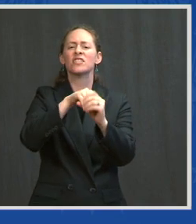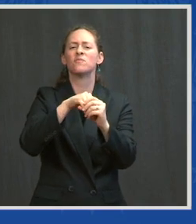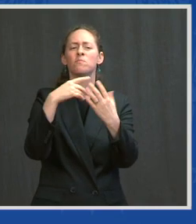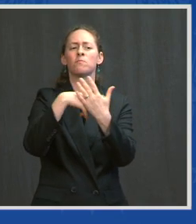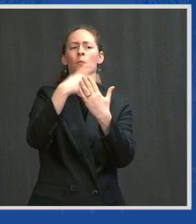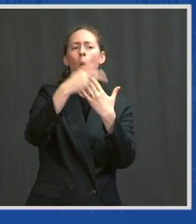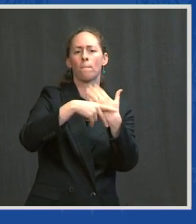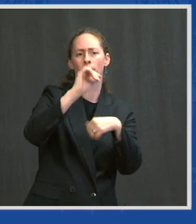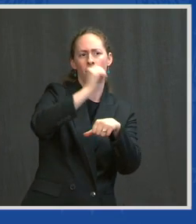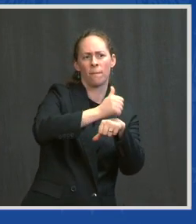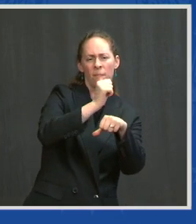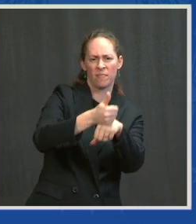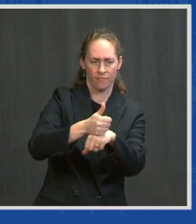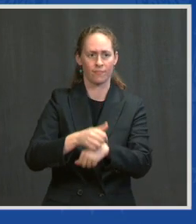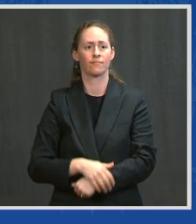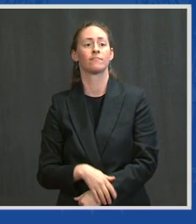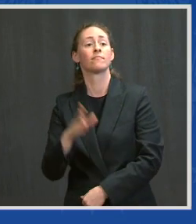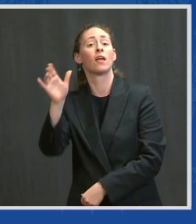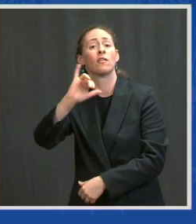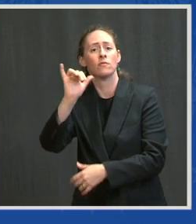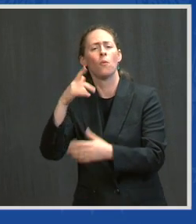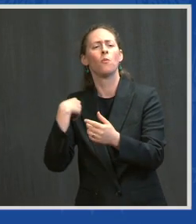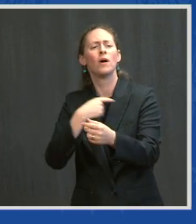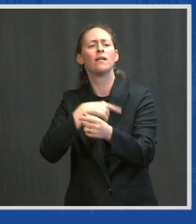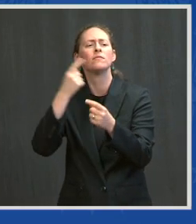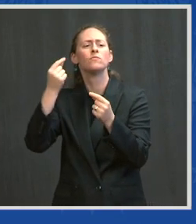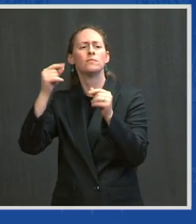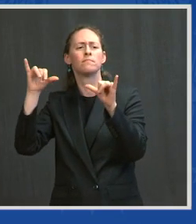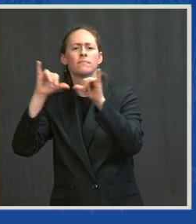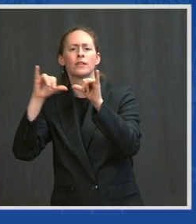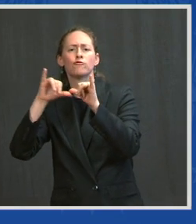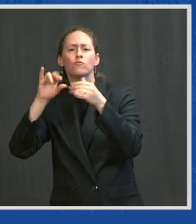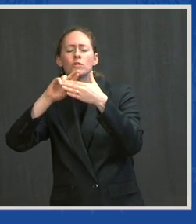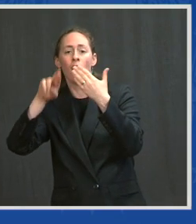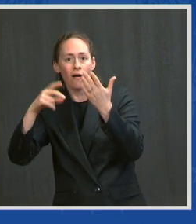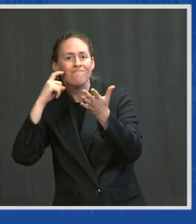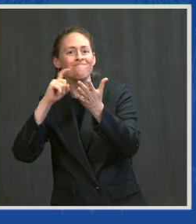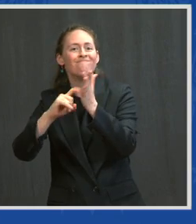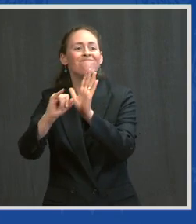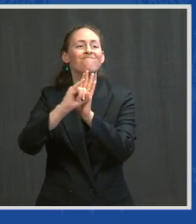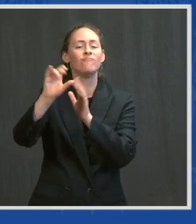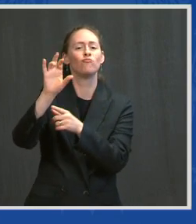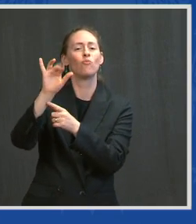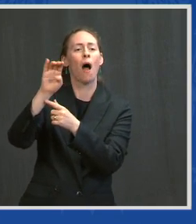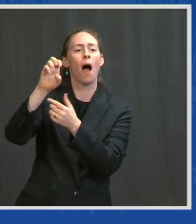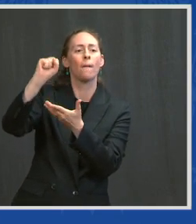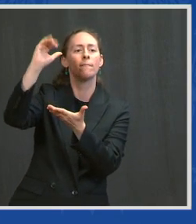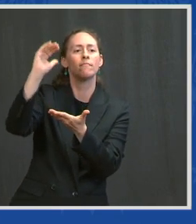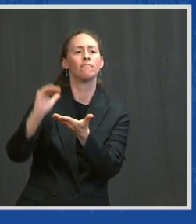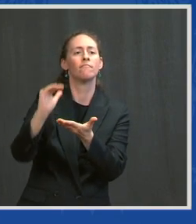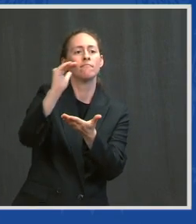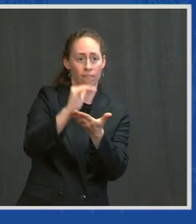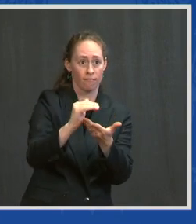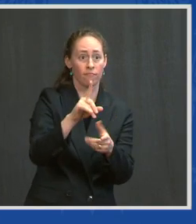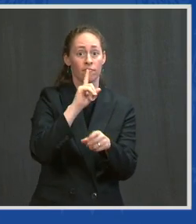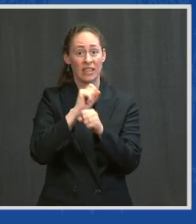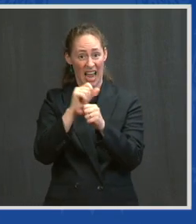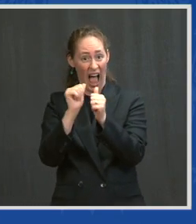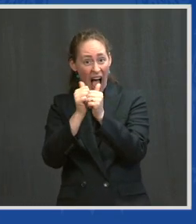through a decrease in violent crime, not merely by arrests and convictions, as if they were ends in themselves.